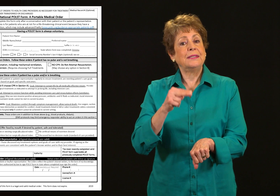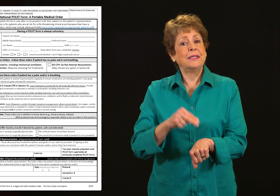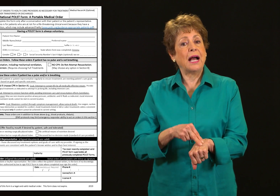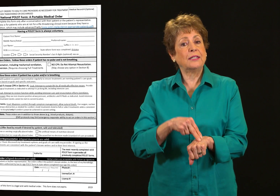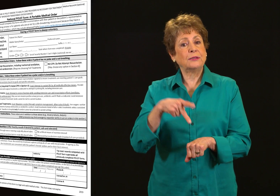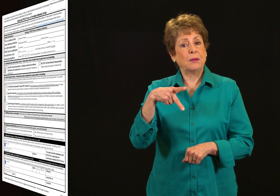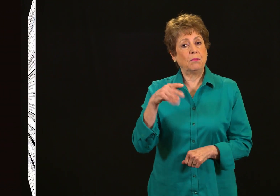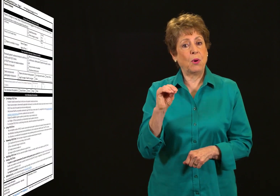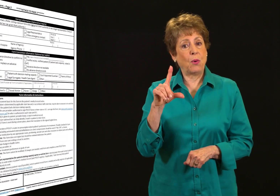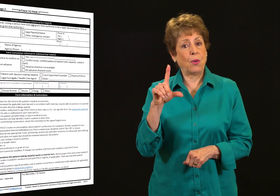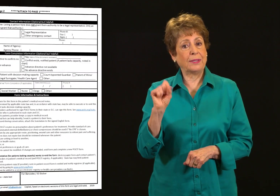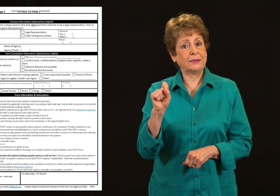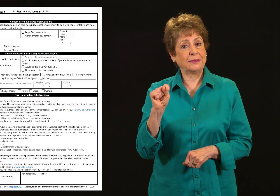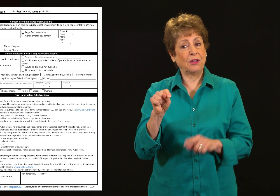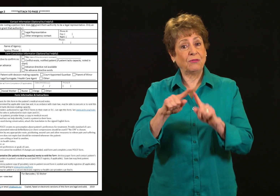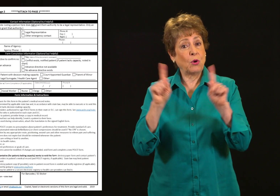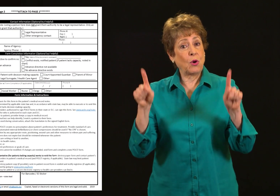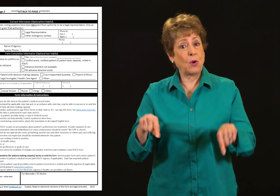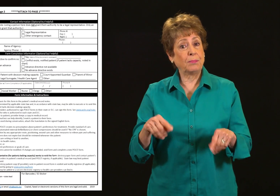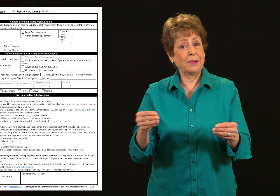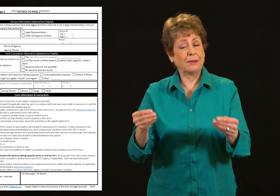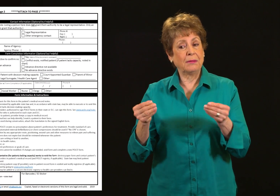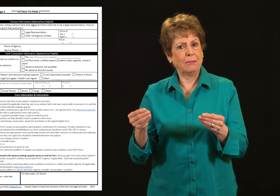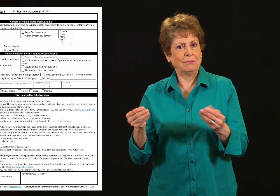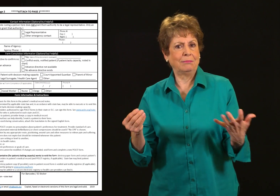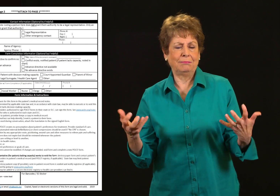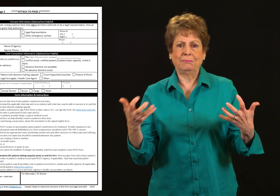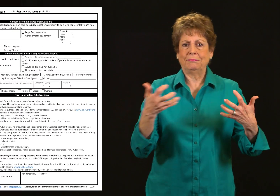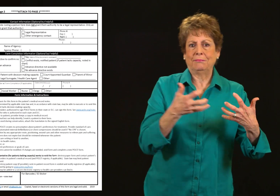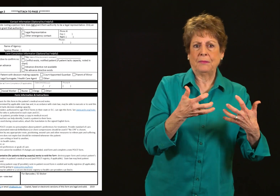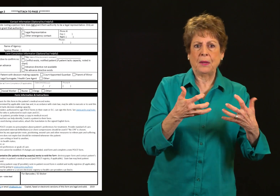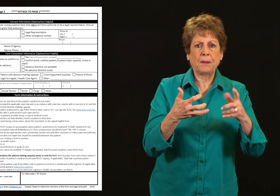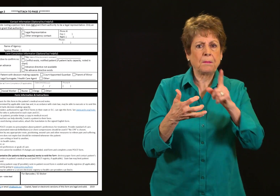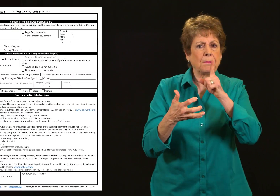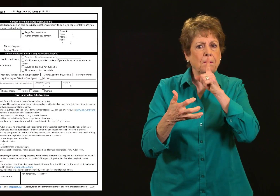The National POLST form complements and is not intended to replace